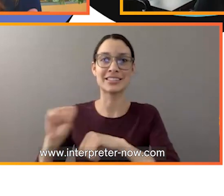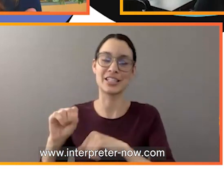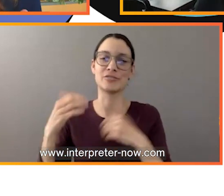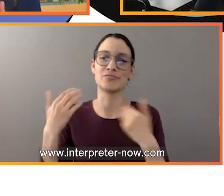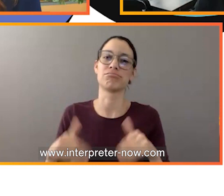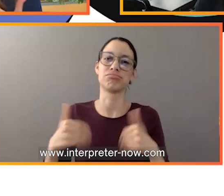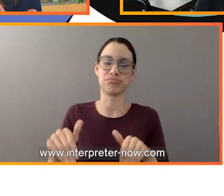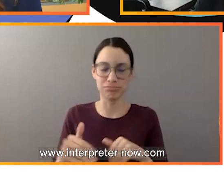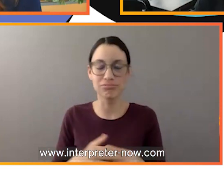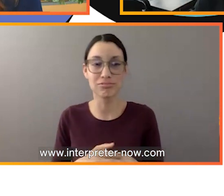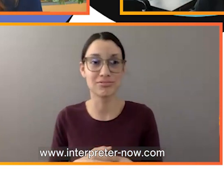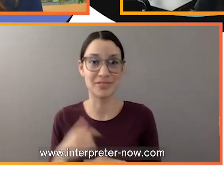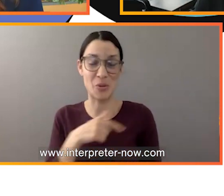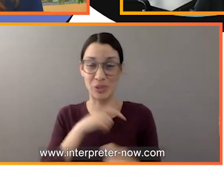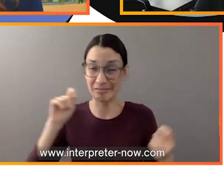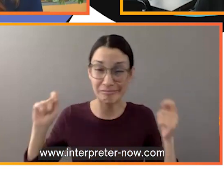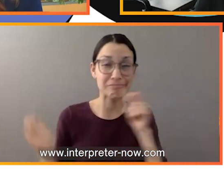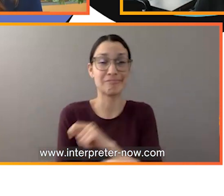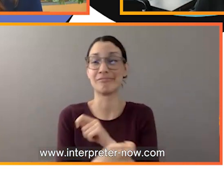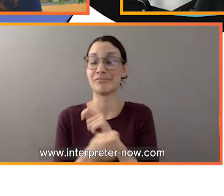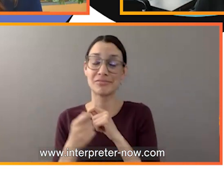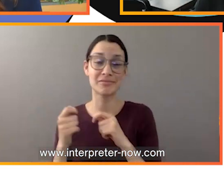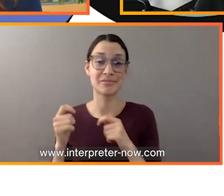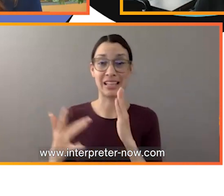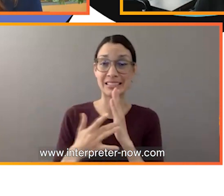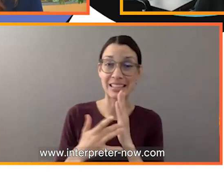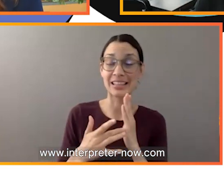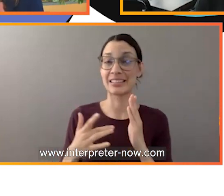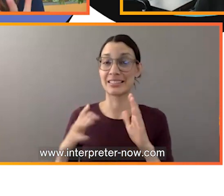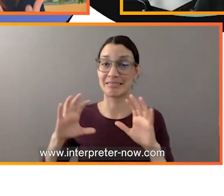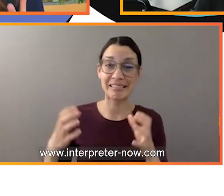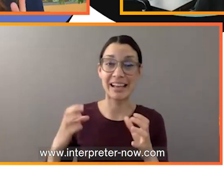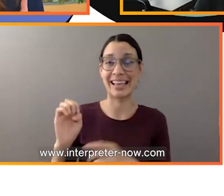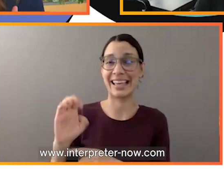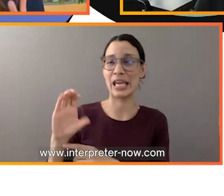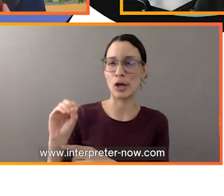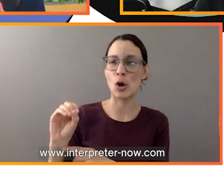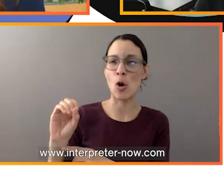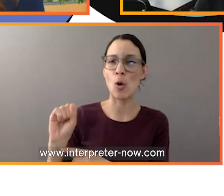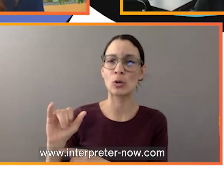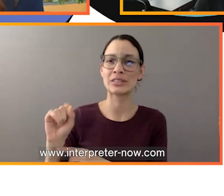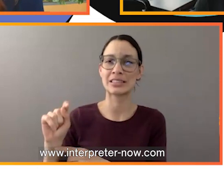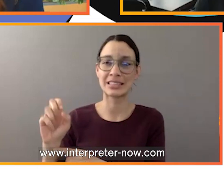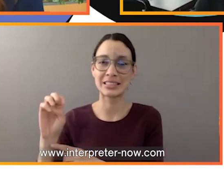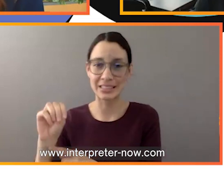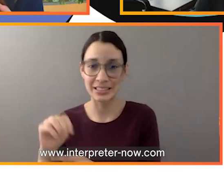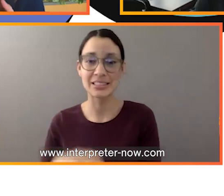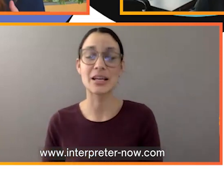ecosystems, especially those when we went to the markets where the tech industry was